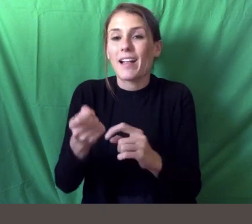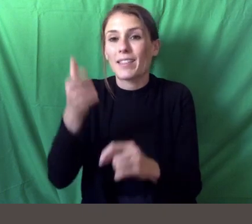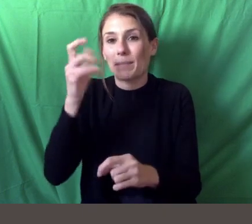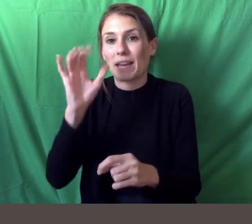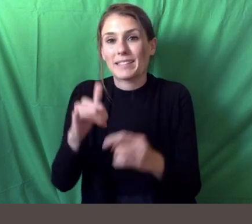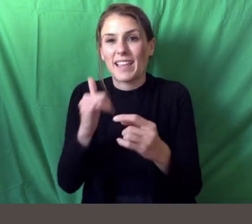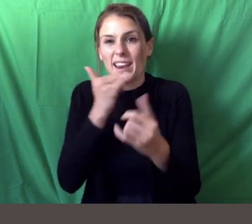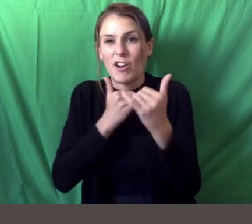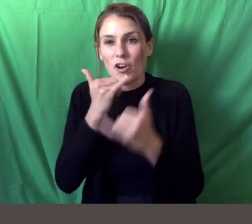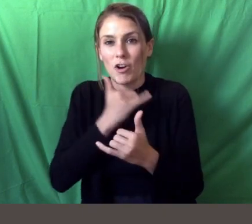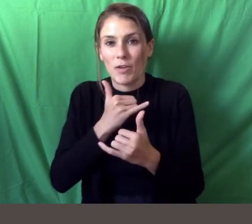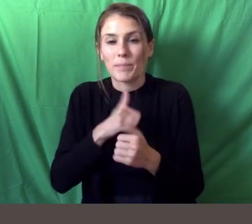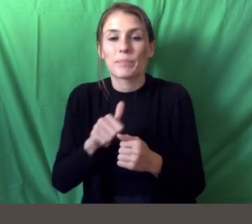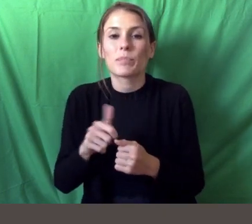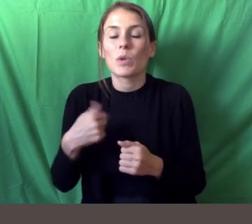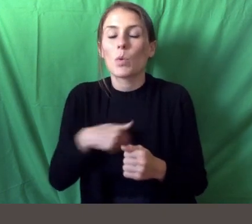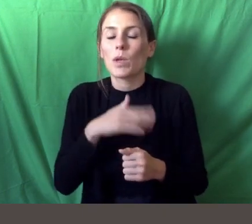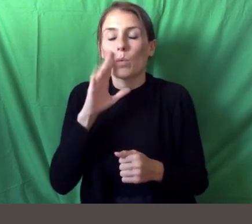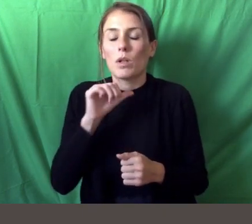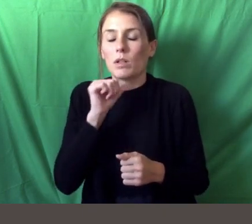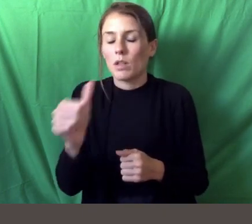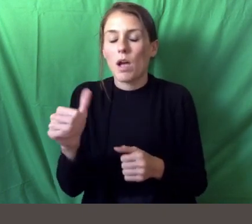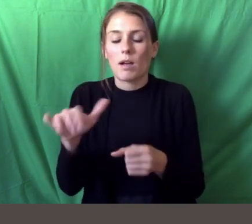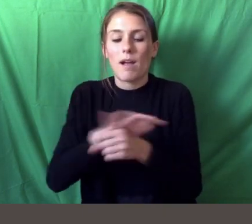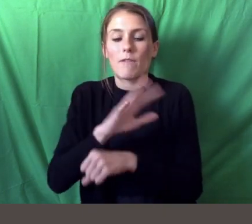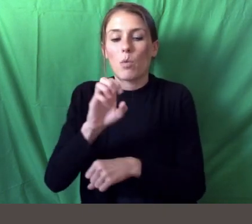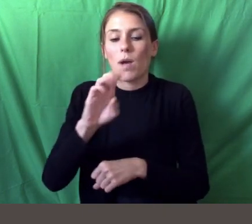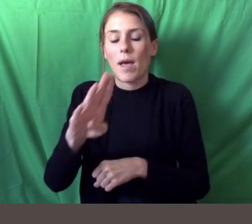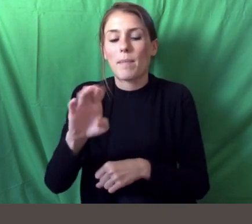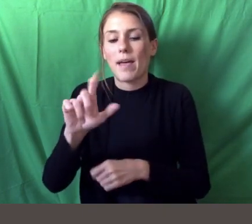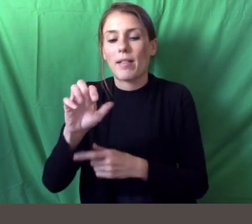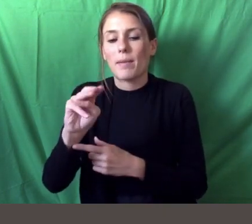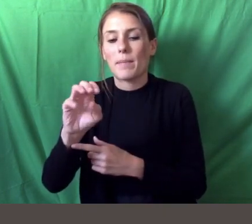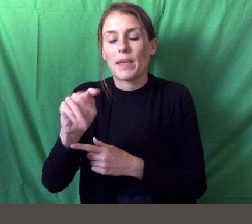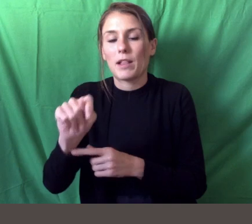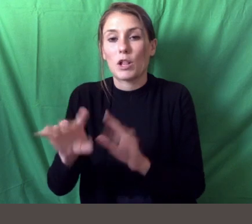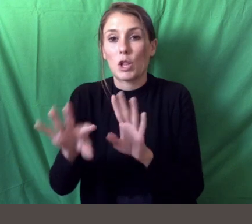Now, we won't cover WebElement locators, but if you want to learn how to do it right,